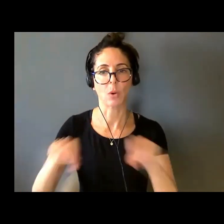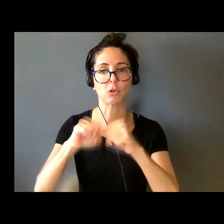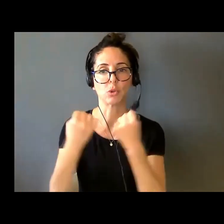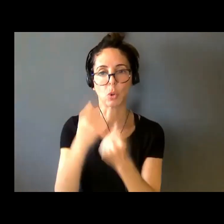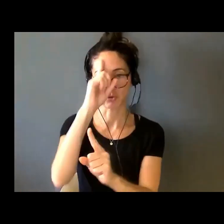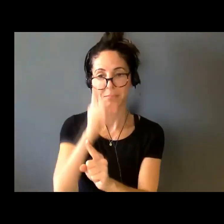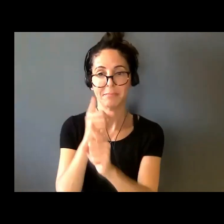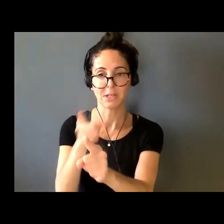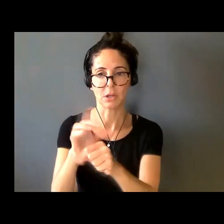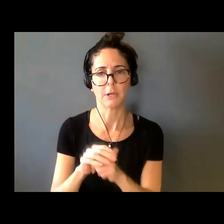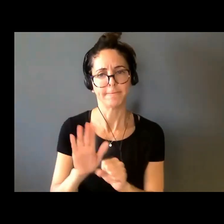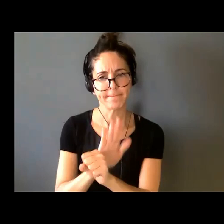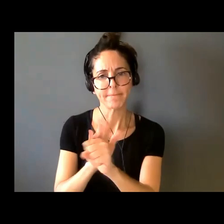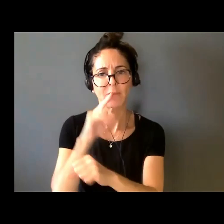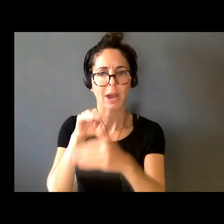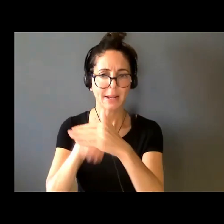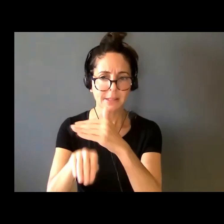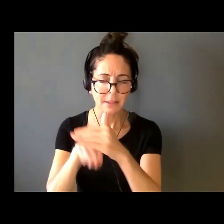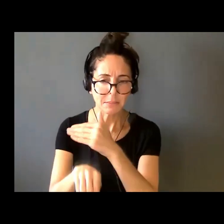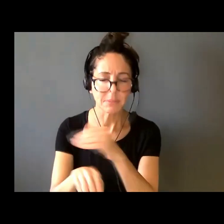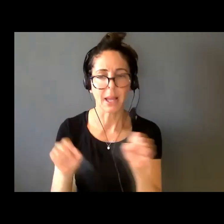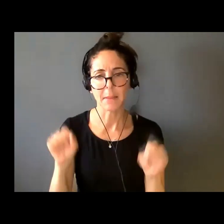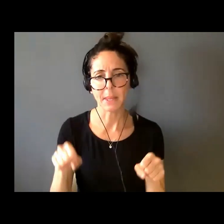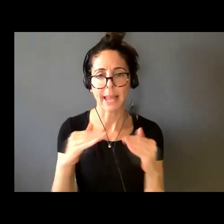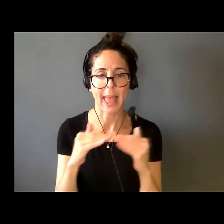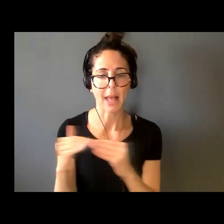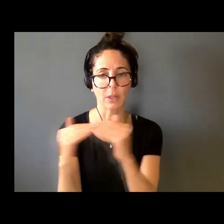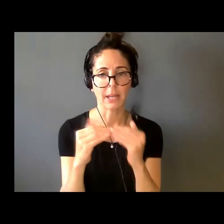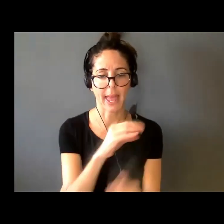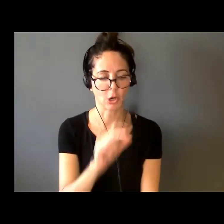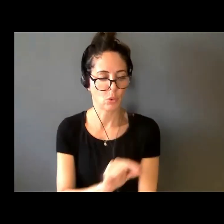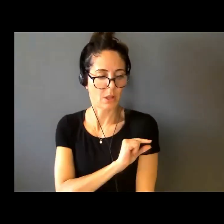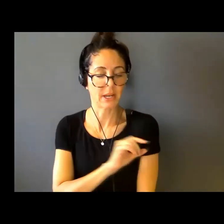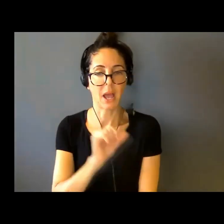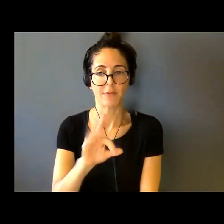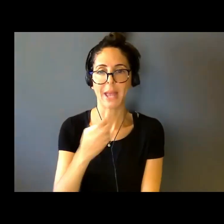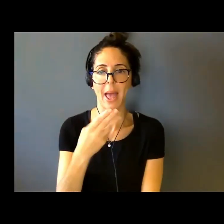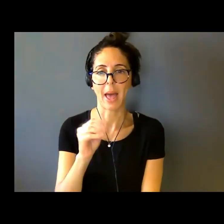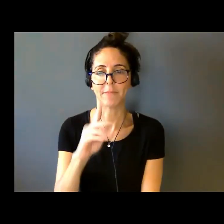advocate for accessibility, affordability, equity, and quality of rehabilitation for every person in